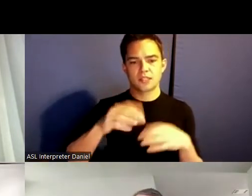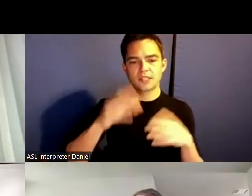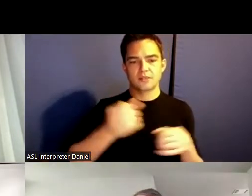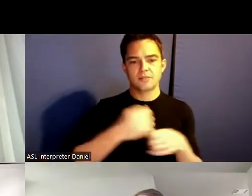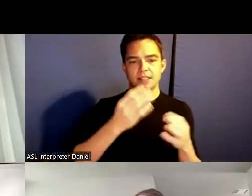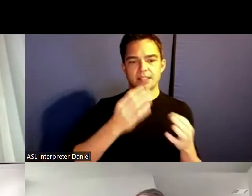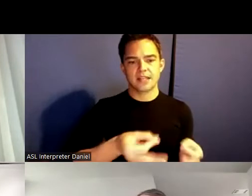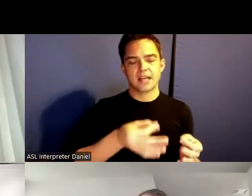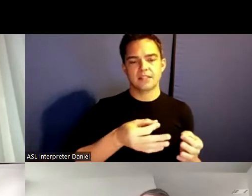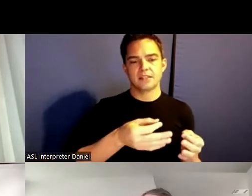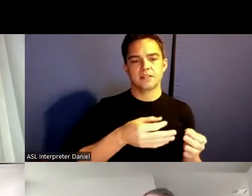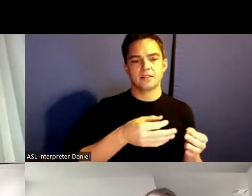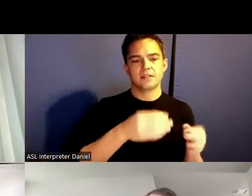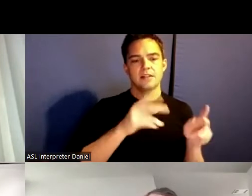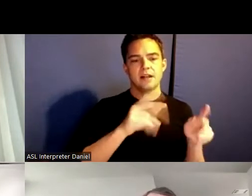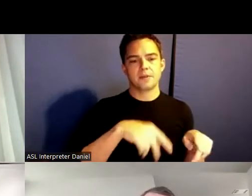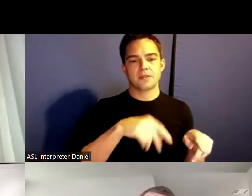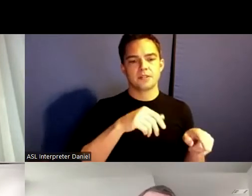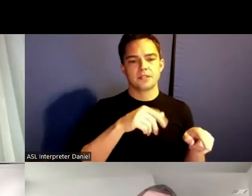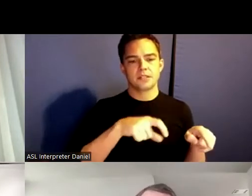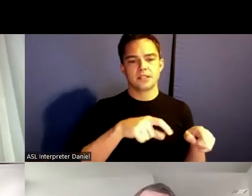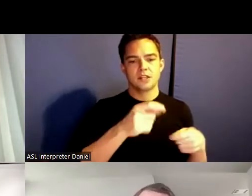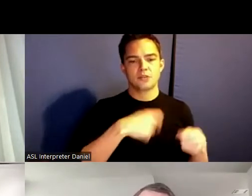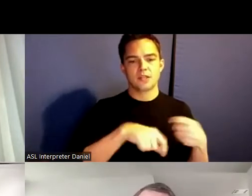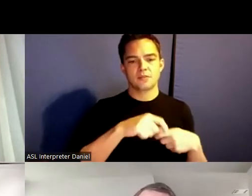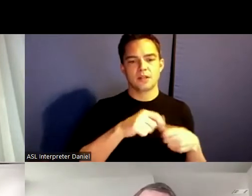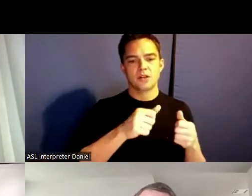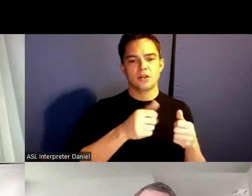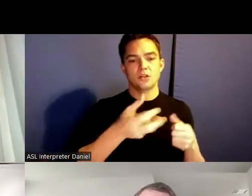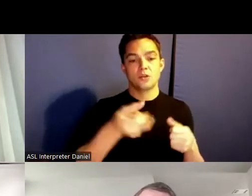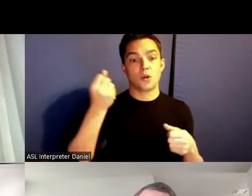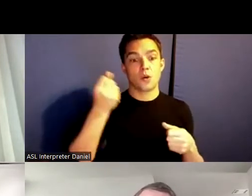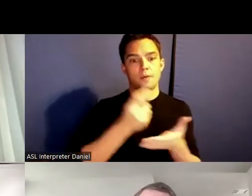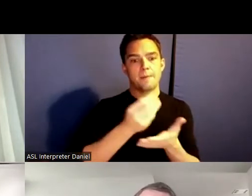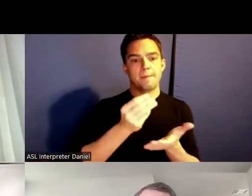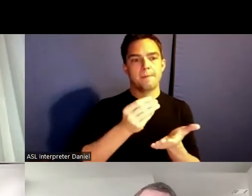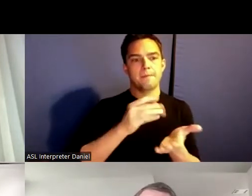needed transplant, to withhold medical treatments, including hydration and nutrition of